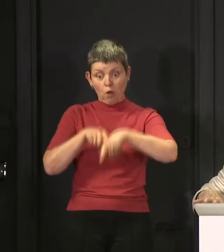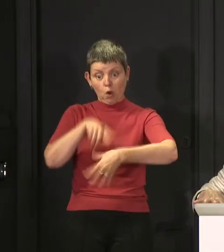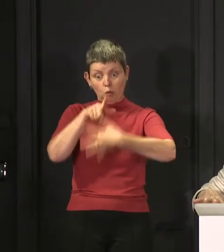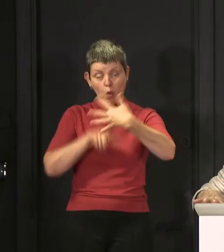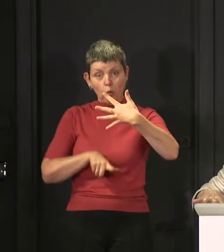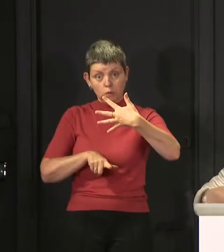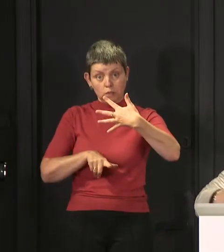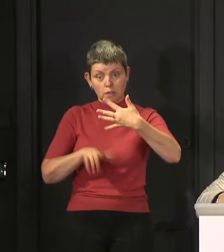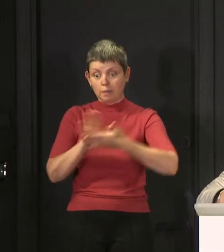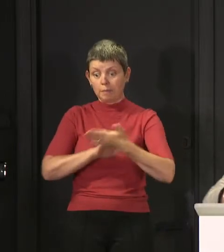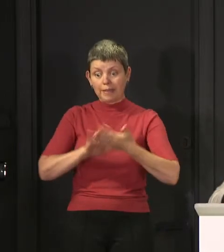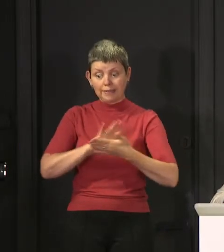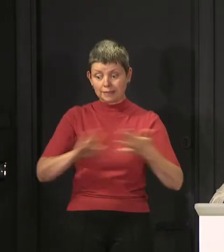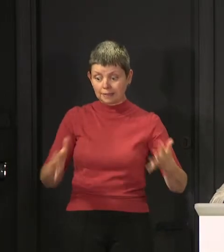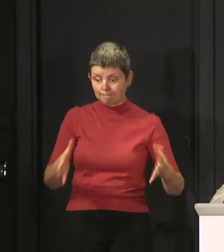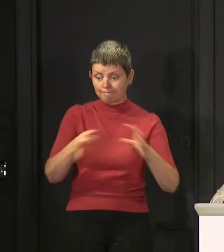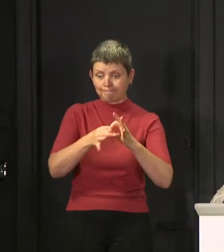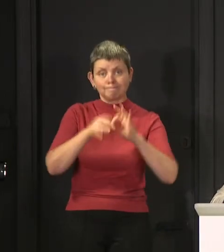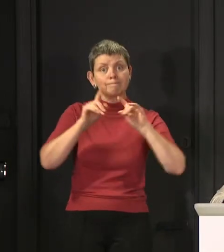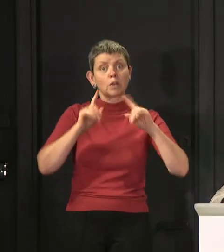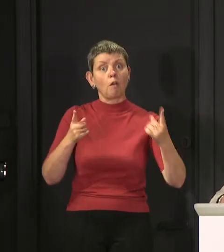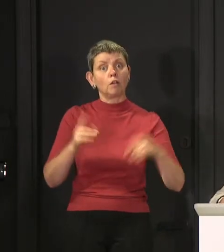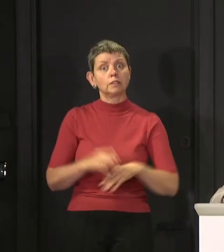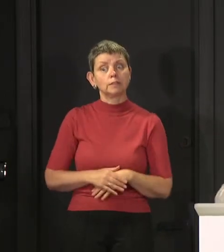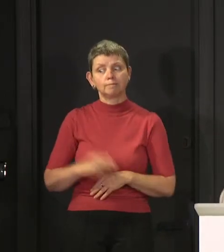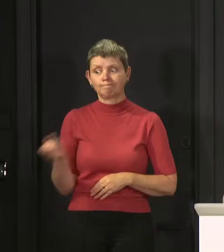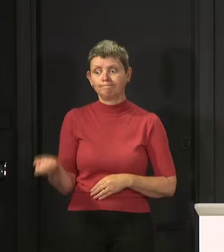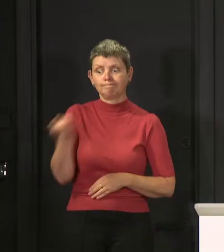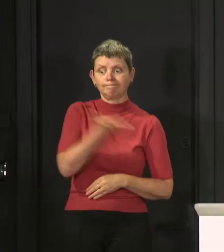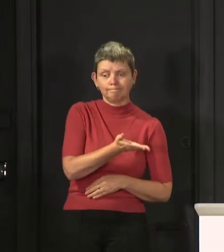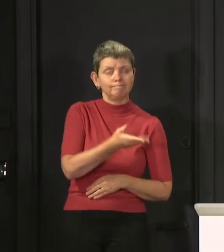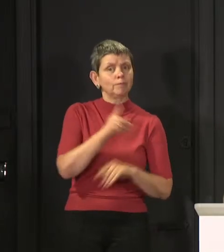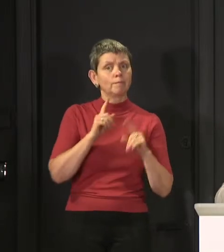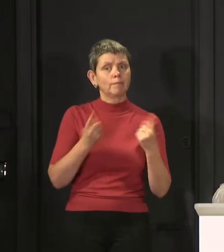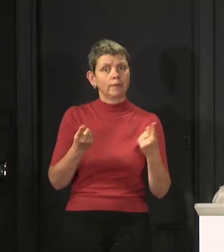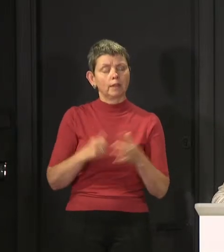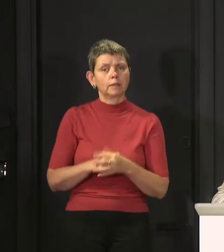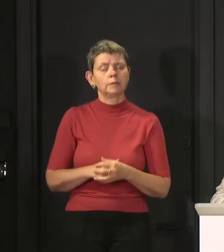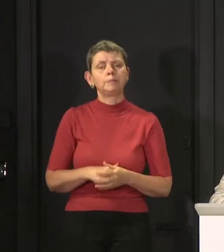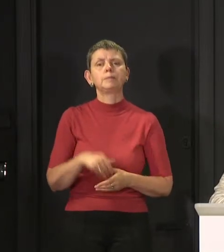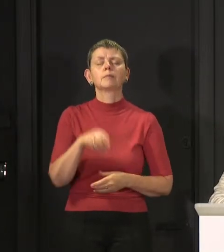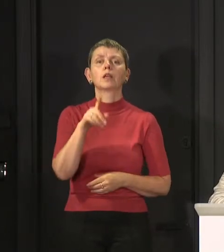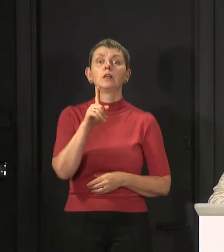bridges. So in most cases, where the virus spreads in the way it clearly has within this